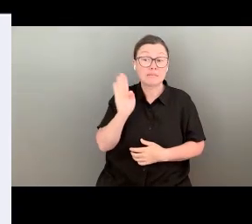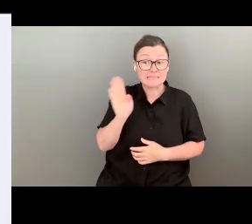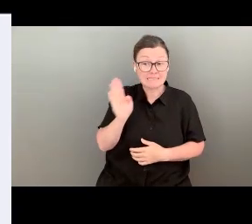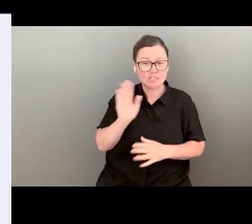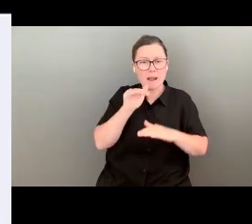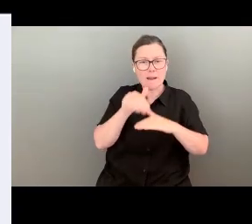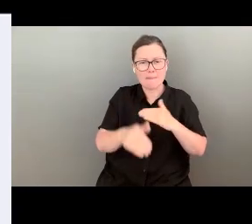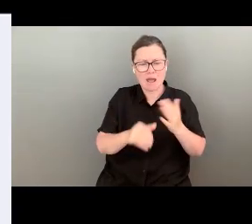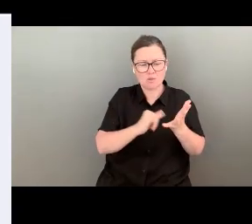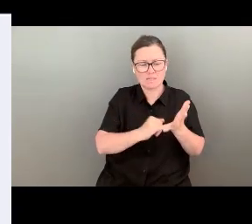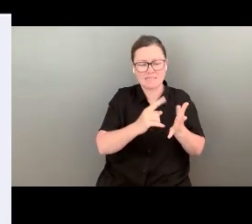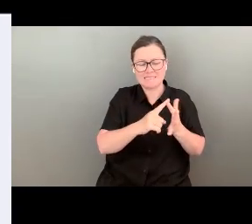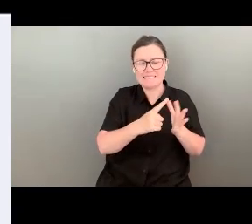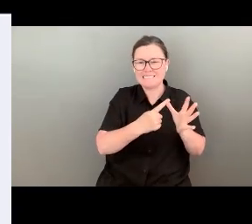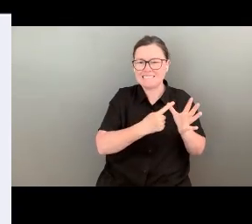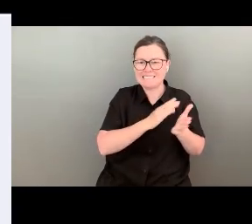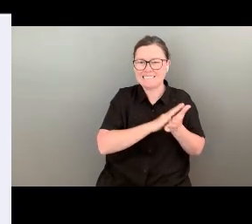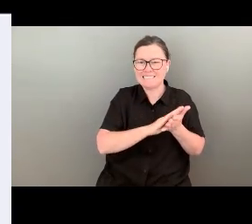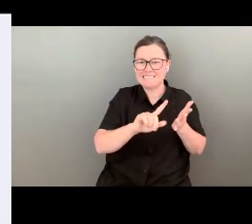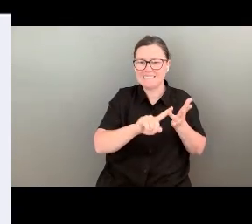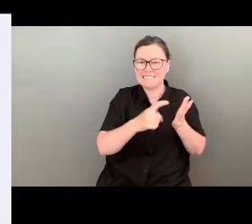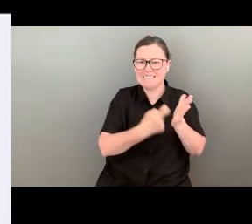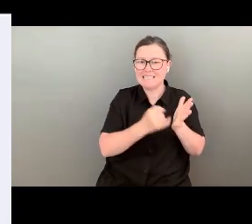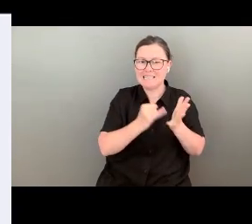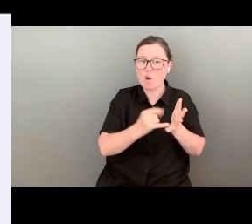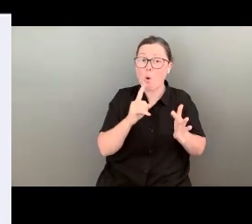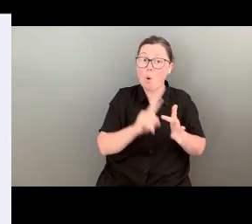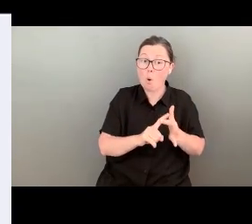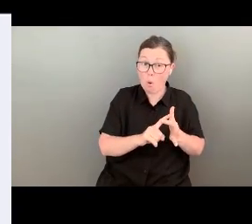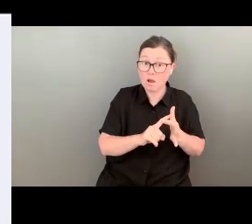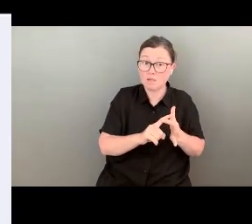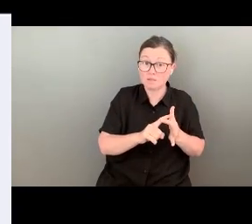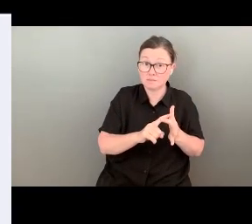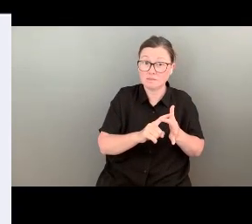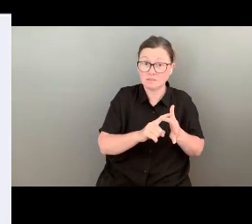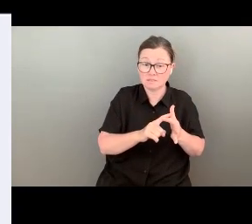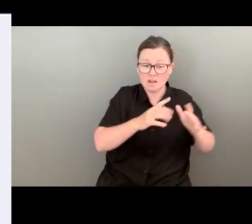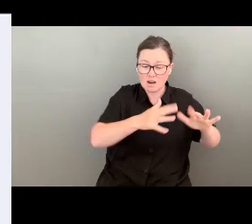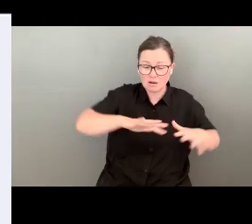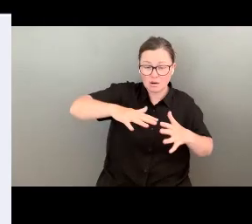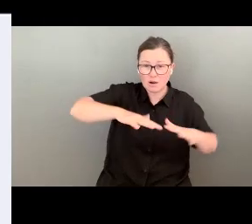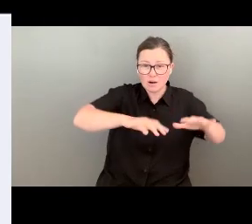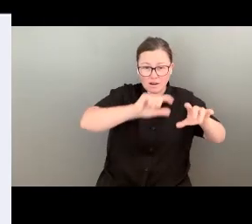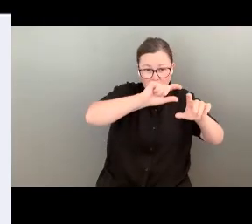And I've been part of an international community of mad keen seahorse keepers and marine,